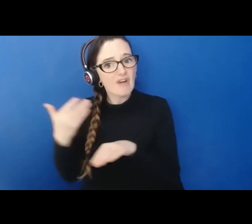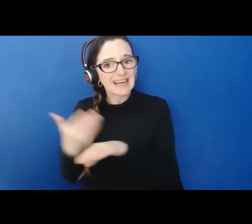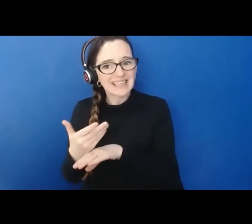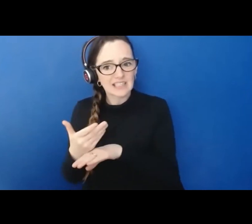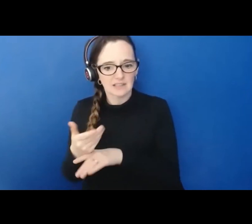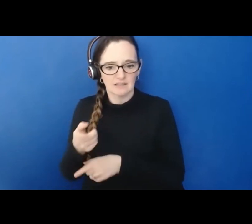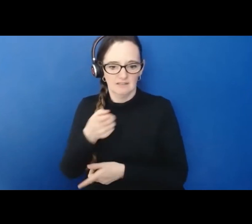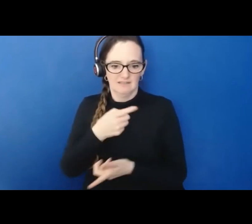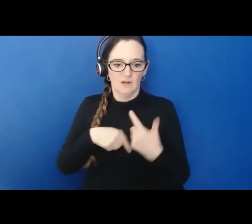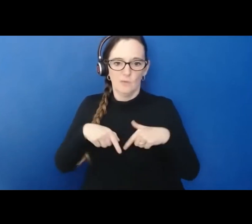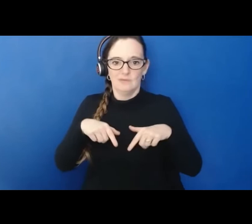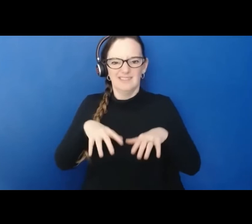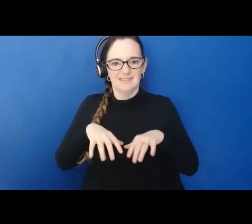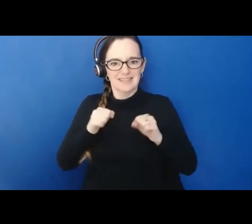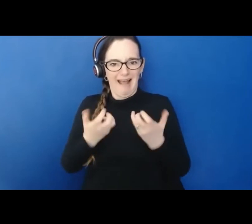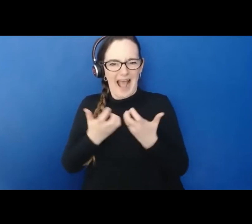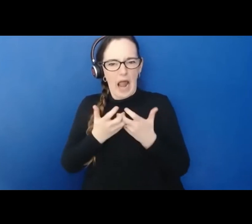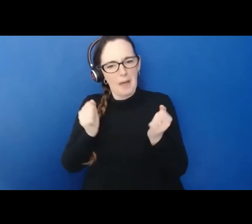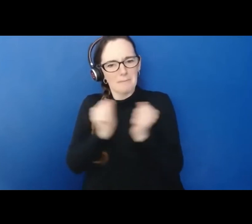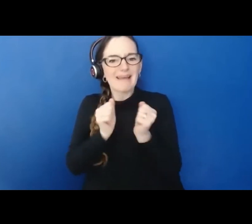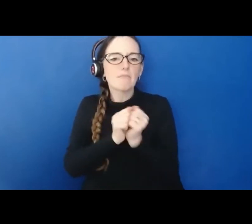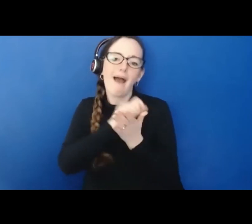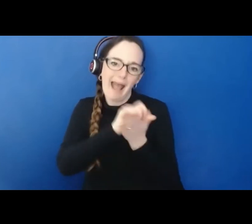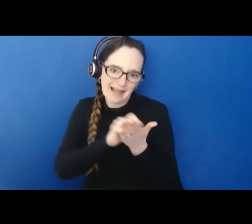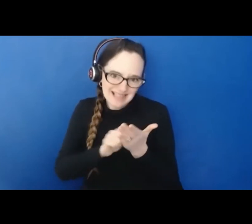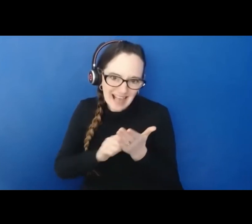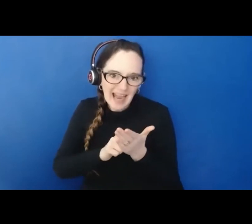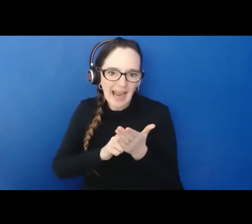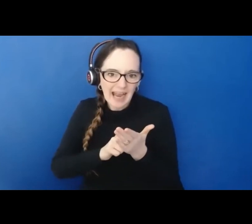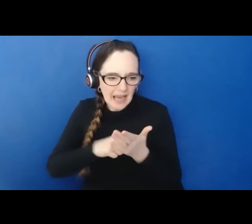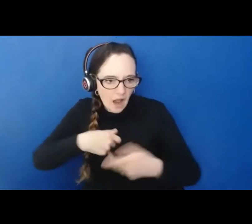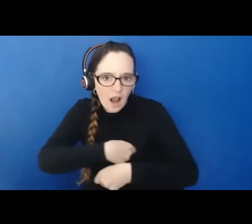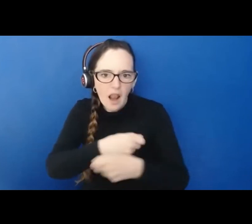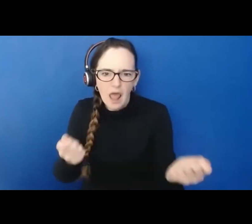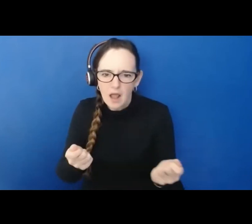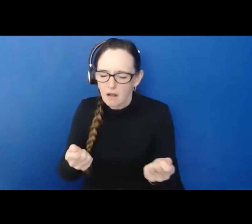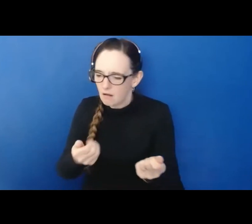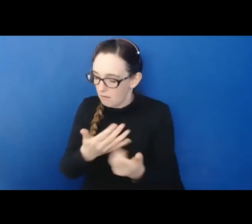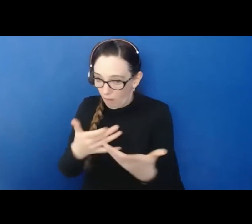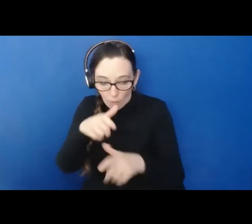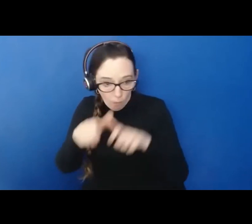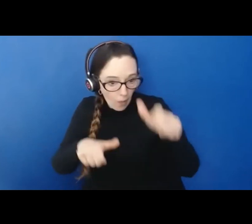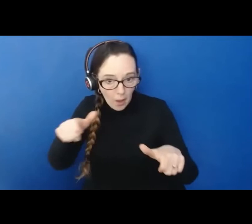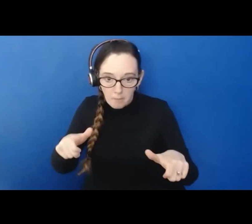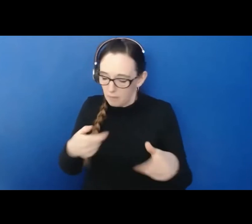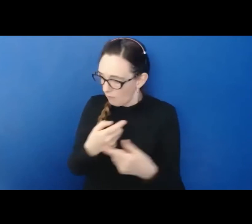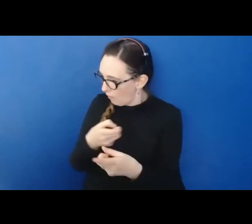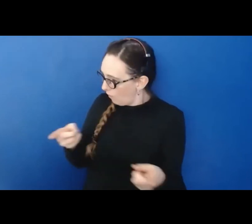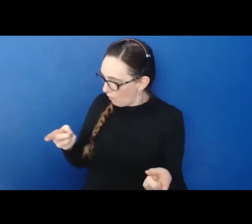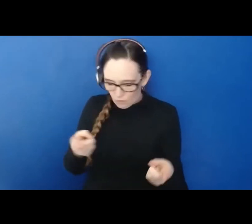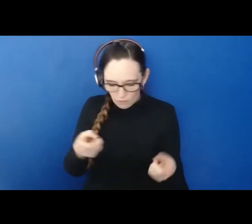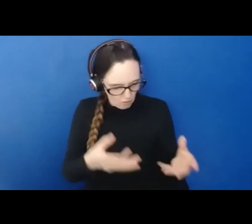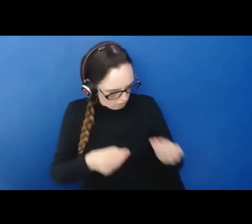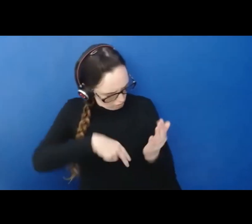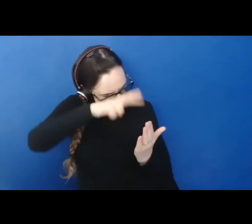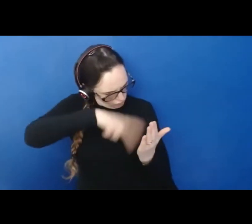essay that then so many people around me actually believed could work that had then taken on